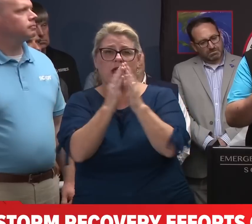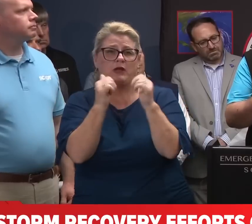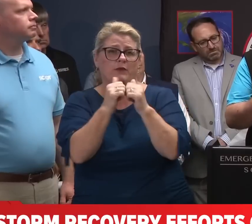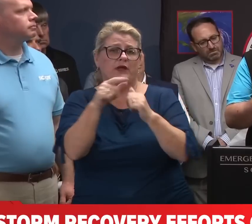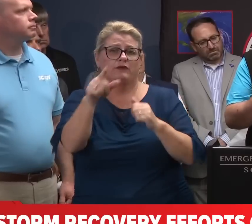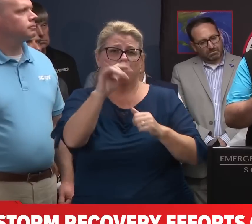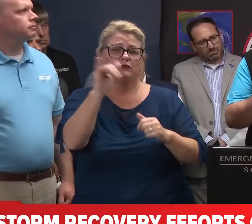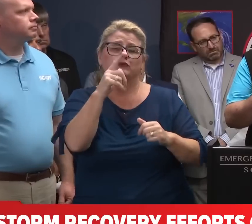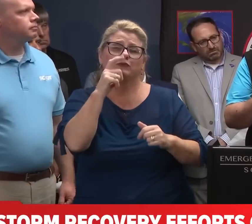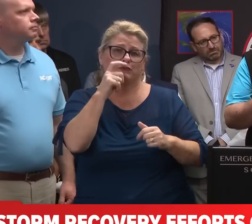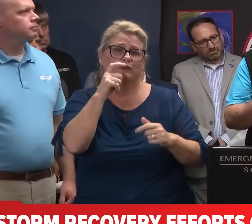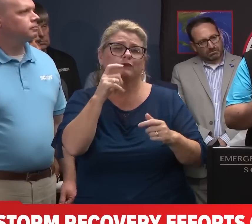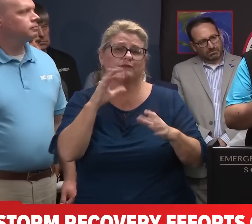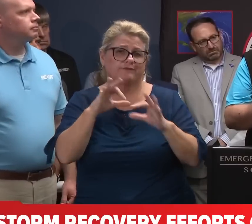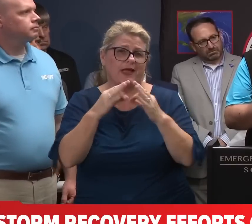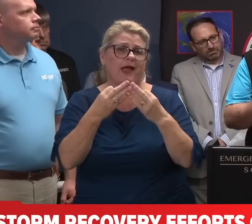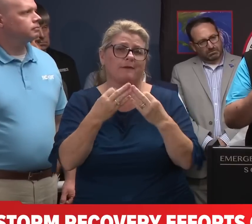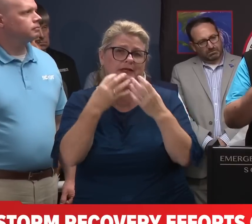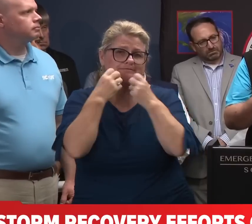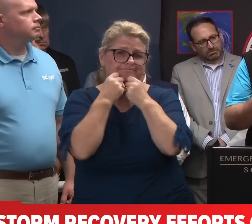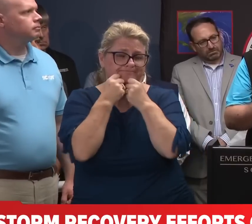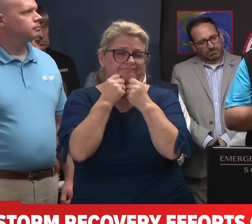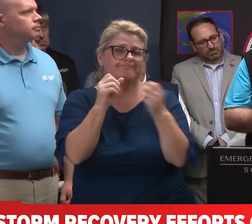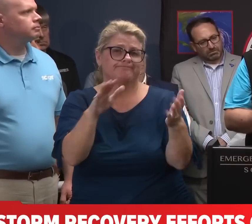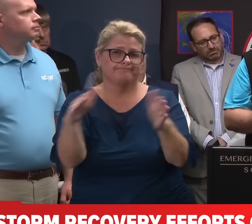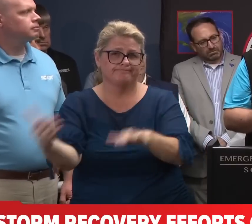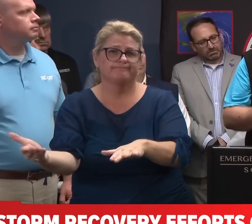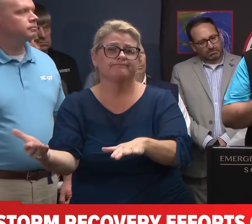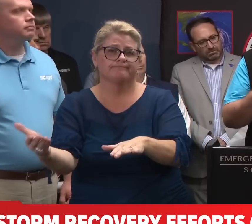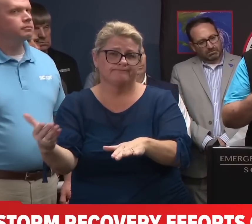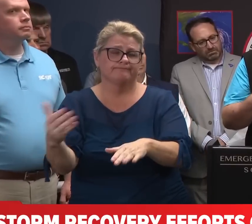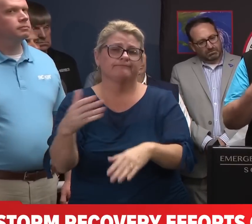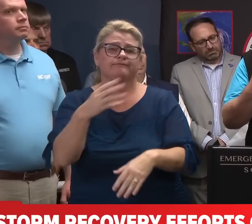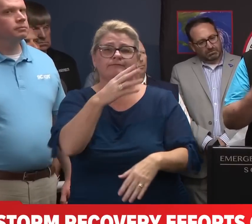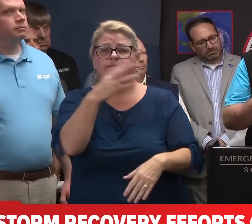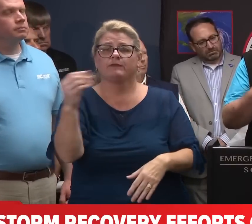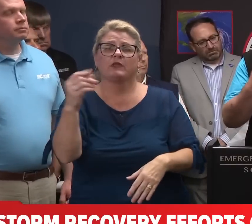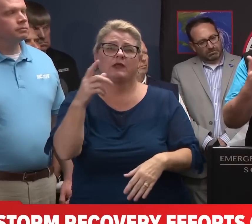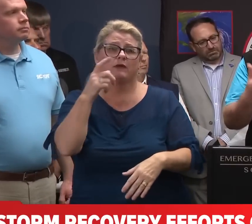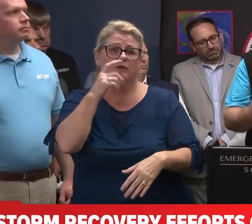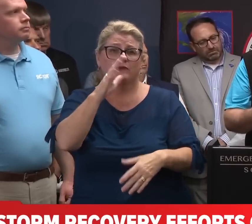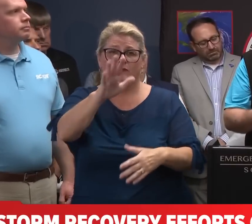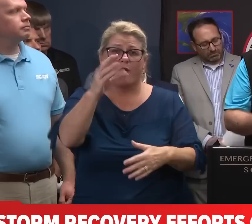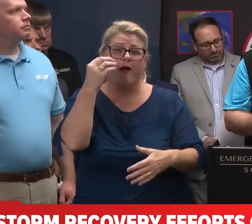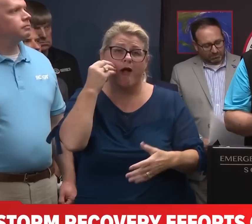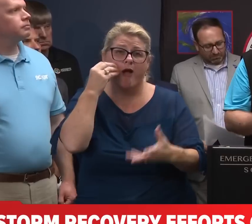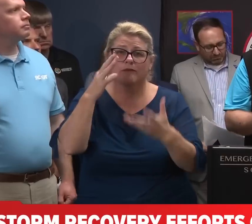that lost loved ones in this and also those that have lost homes and, and uh